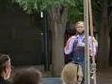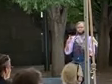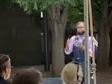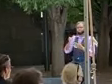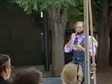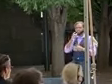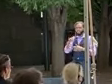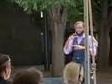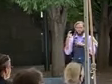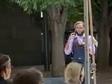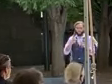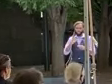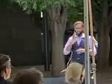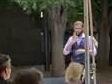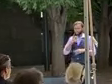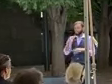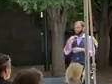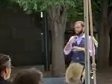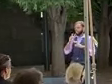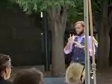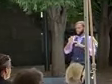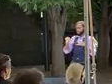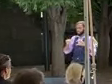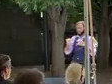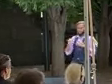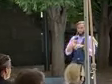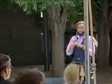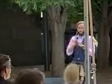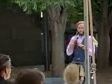They donated the water, and we look forward to doing work with them in the future.